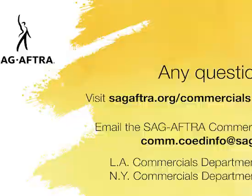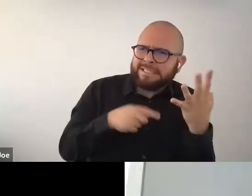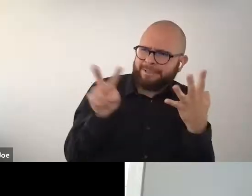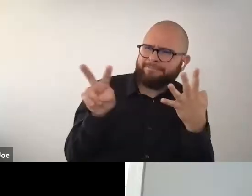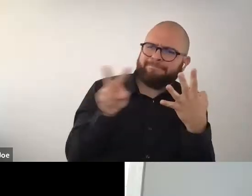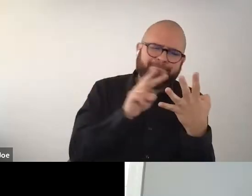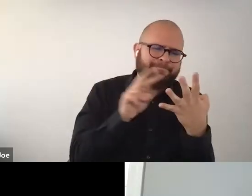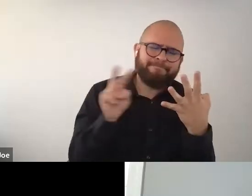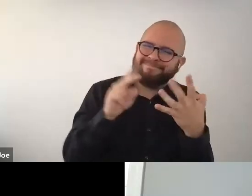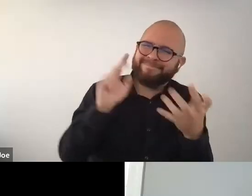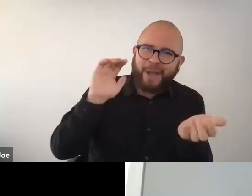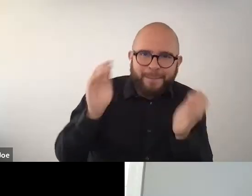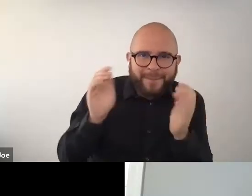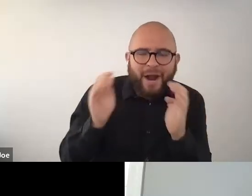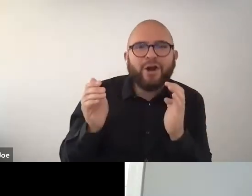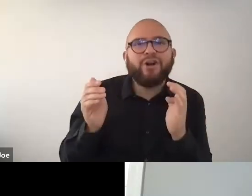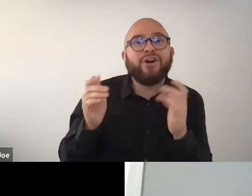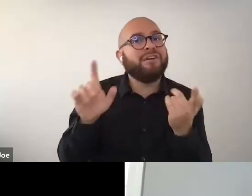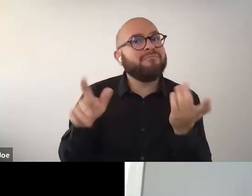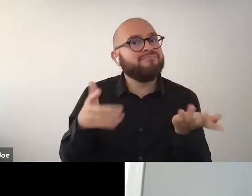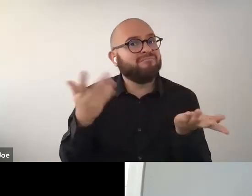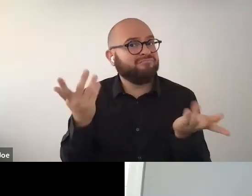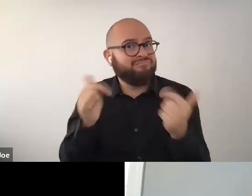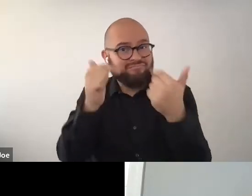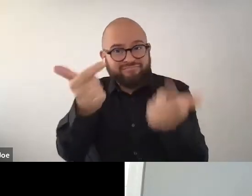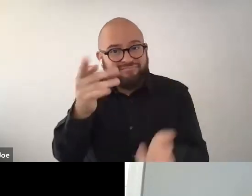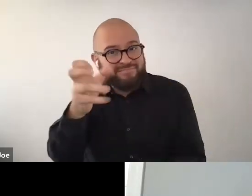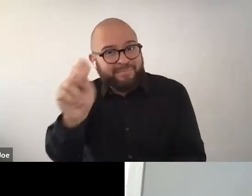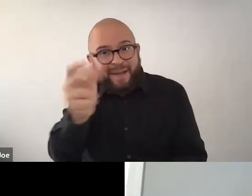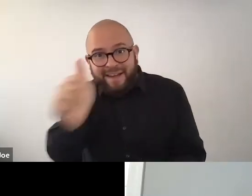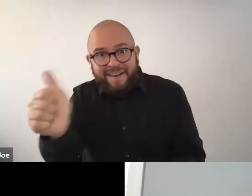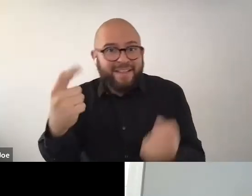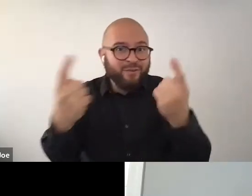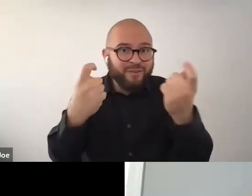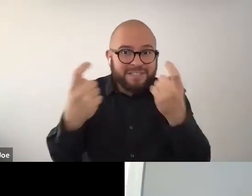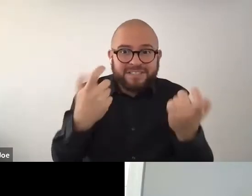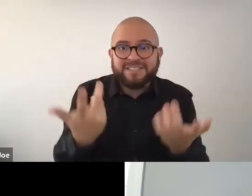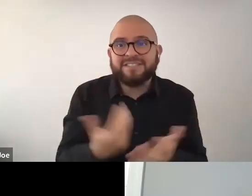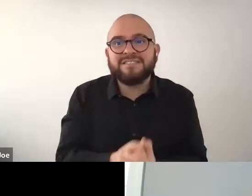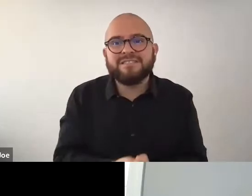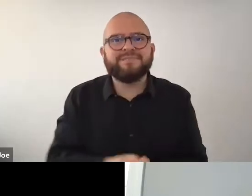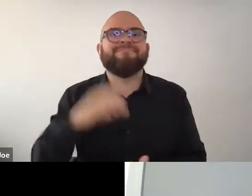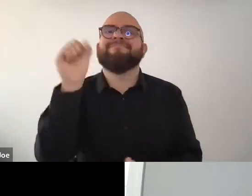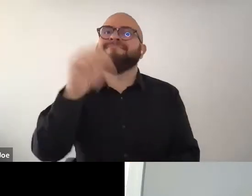And Ben, are there any questions out there? Yes, indeed.